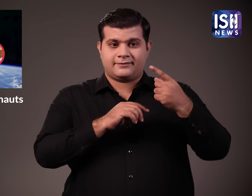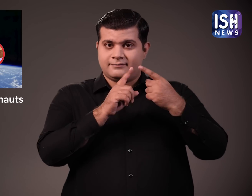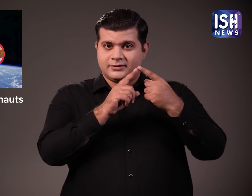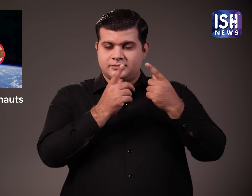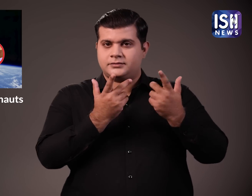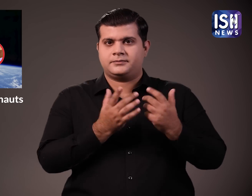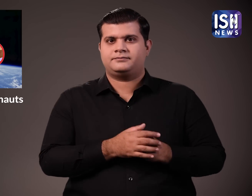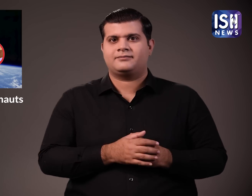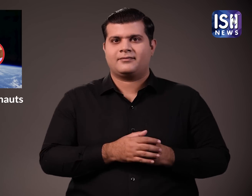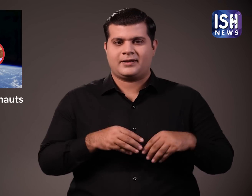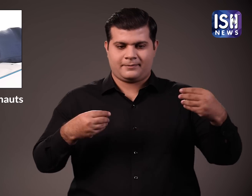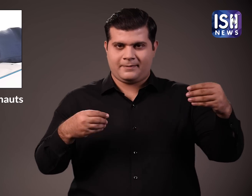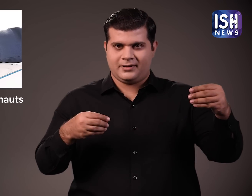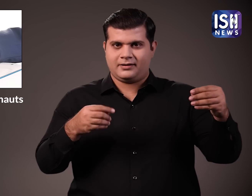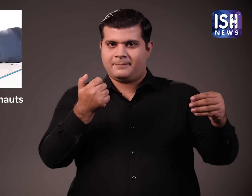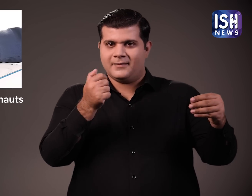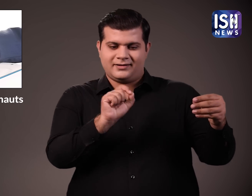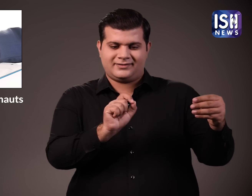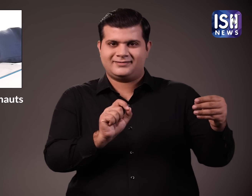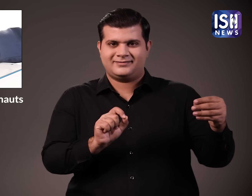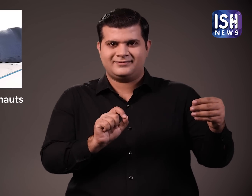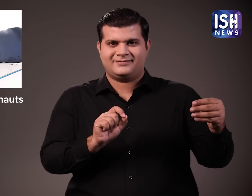1. Writing on paper with a pen -